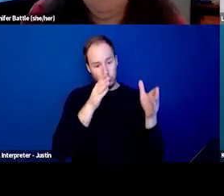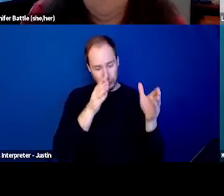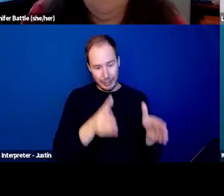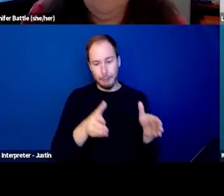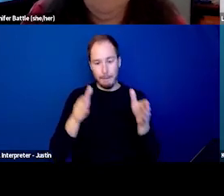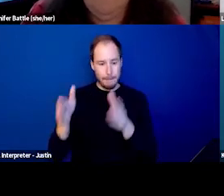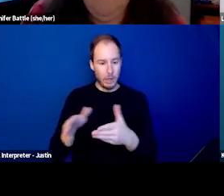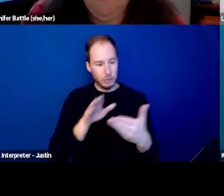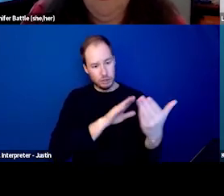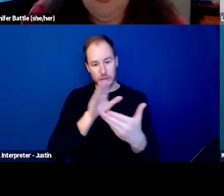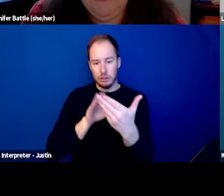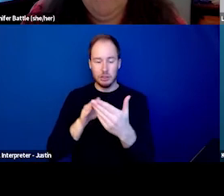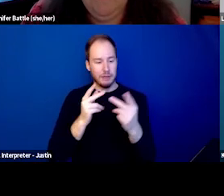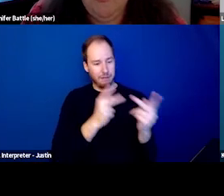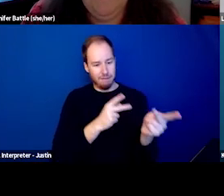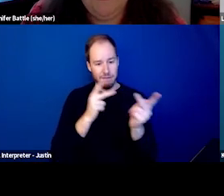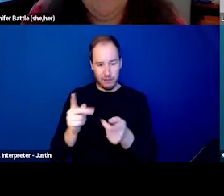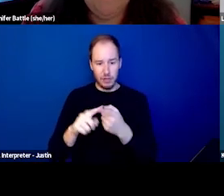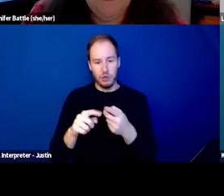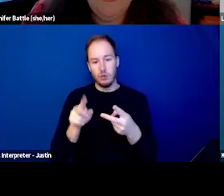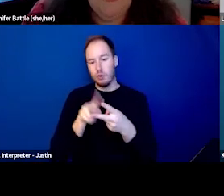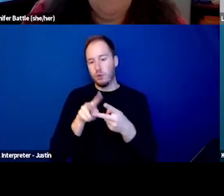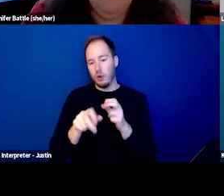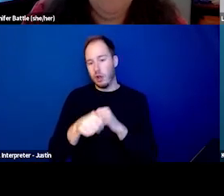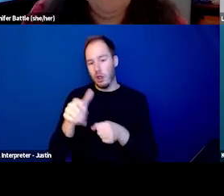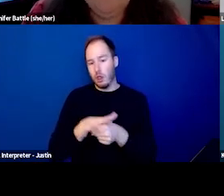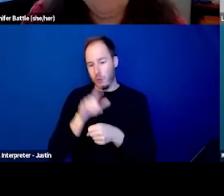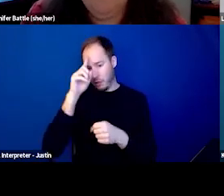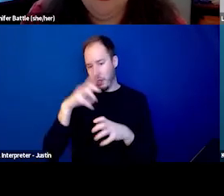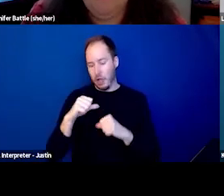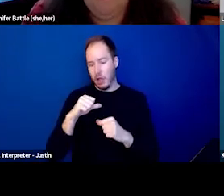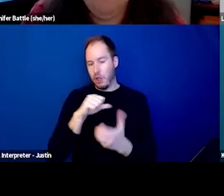of the other local mental health authority call centers. We didn't get to do the third one,